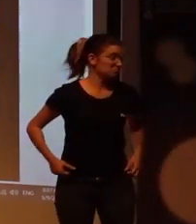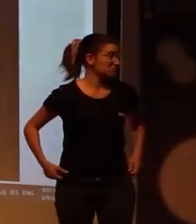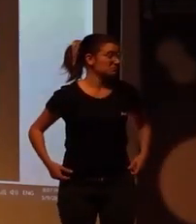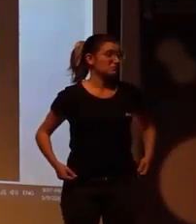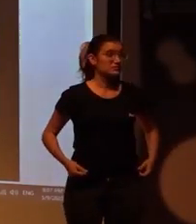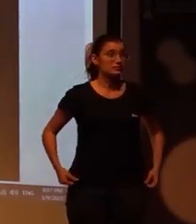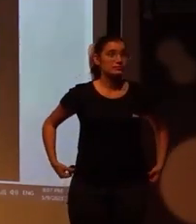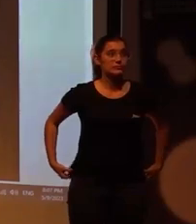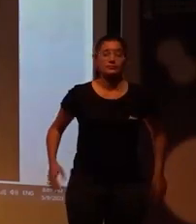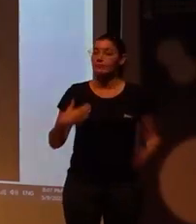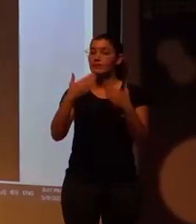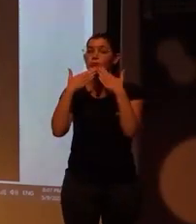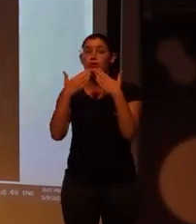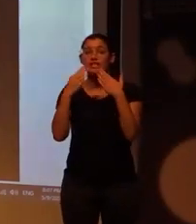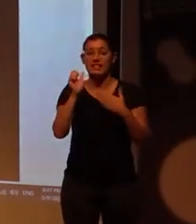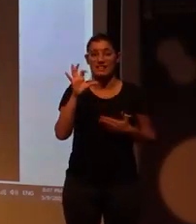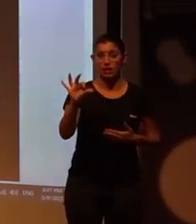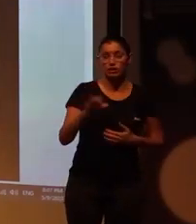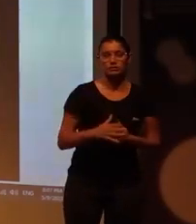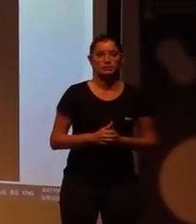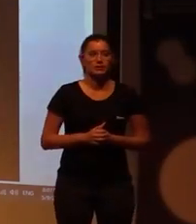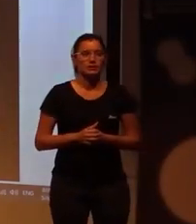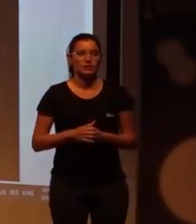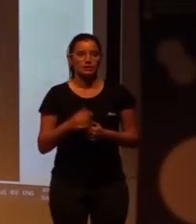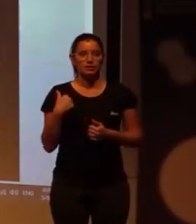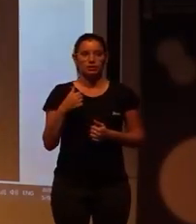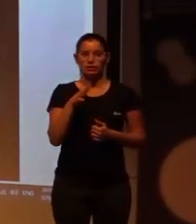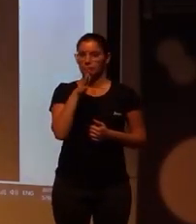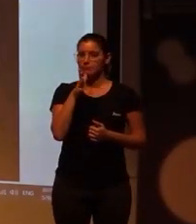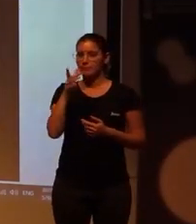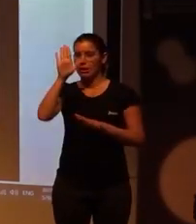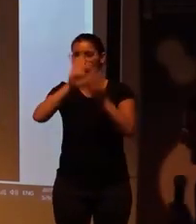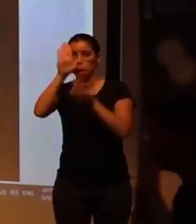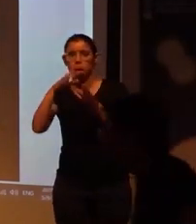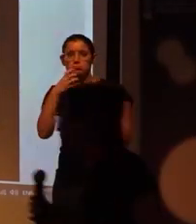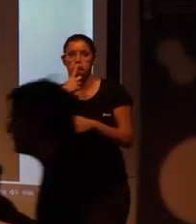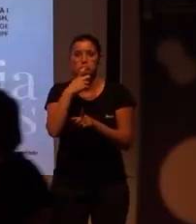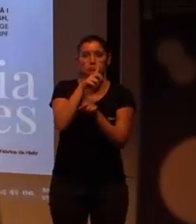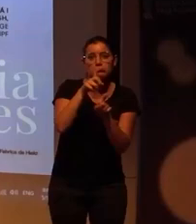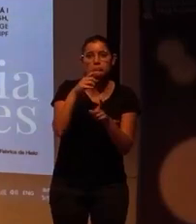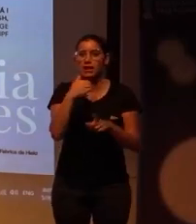Thank you very much, Carlos. Any questions here?